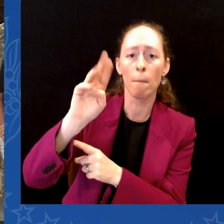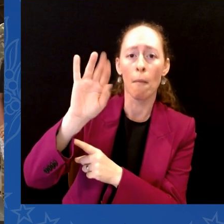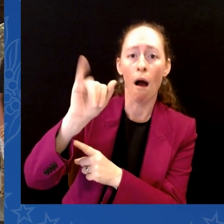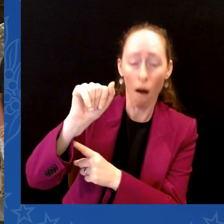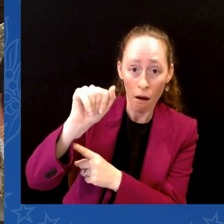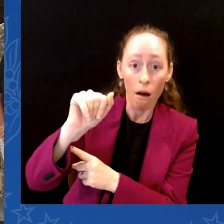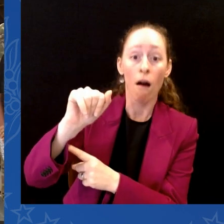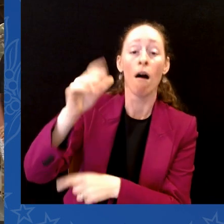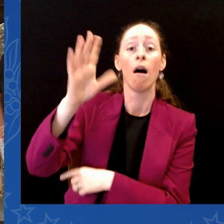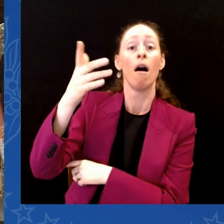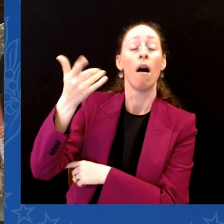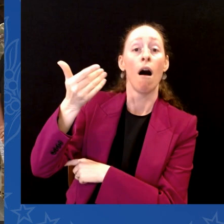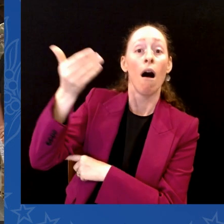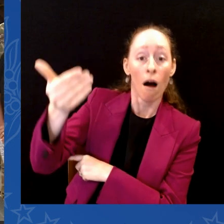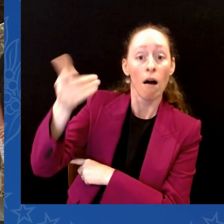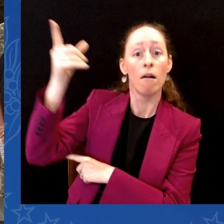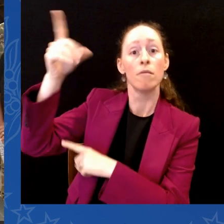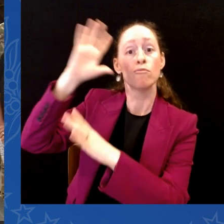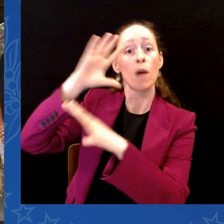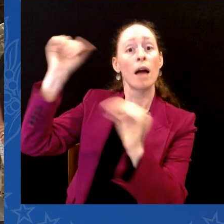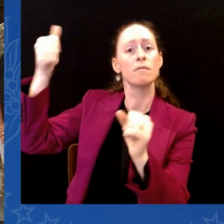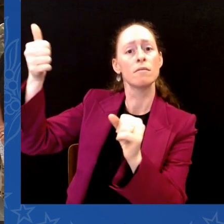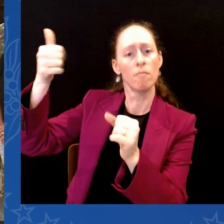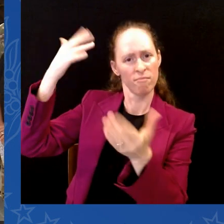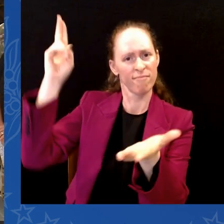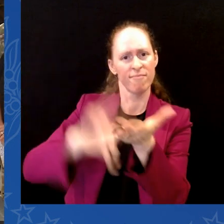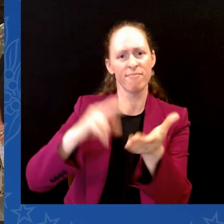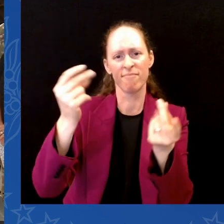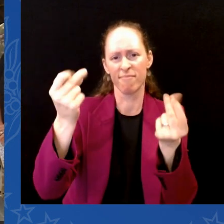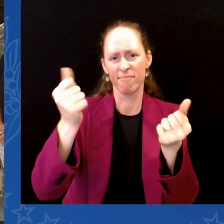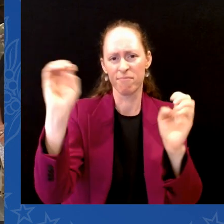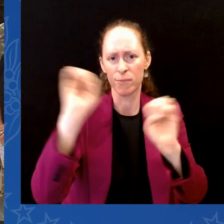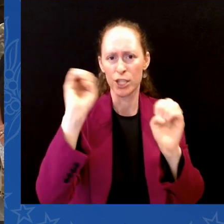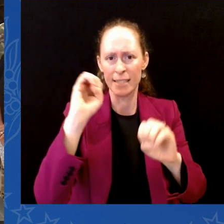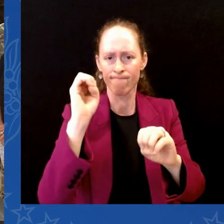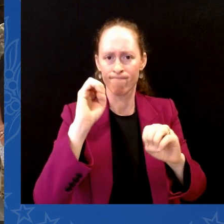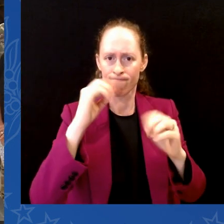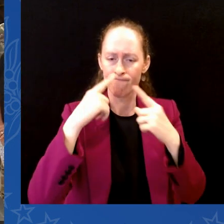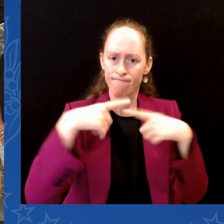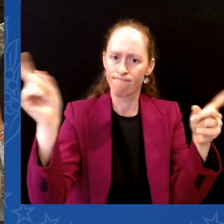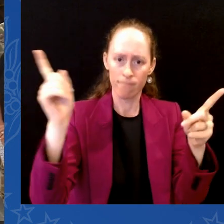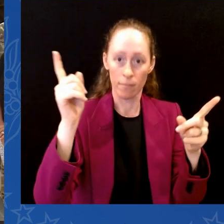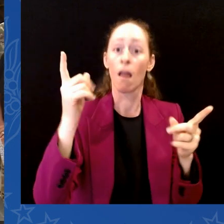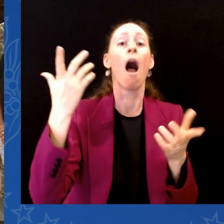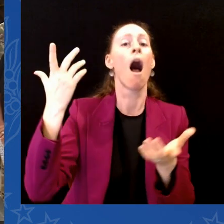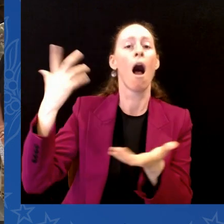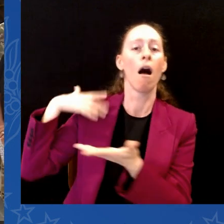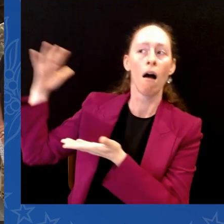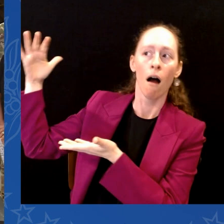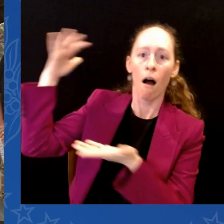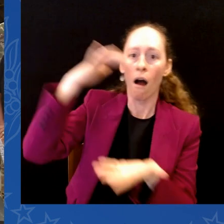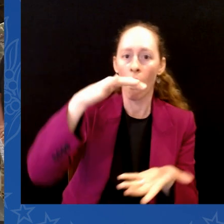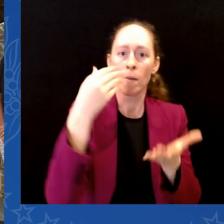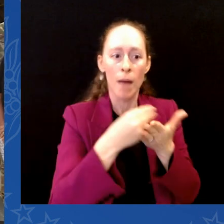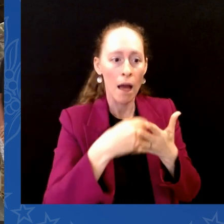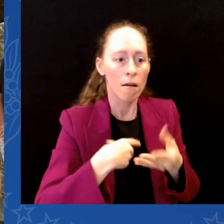And that basically set off the massive mobilization that we had ready to be able to respond to this storm.